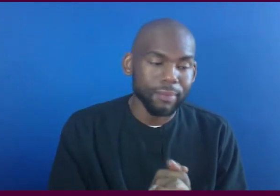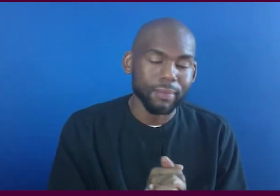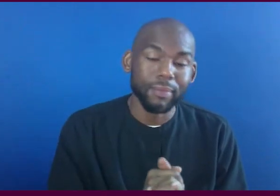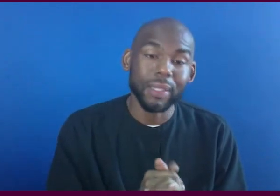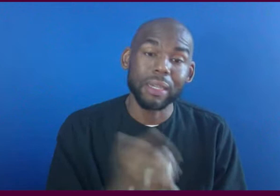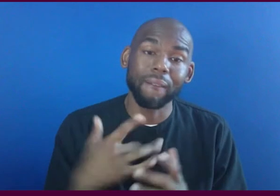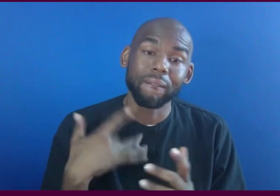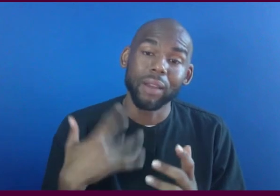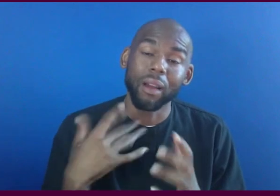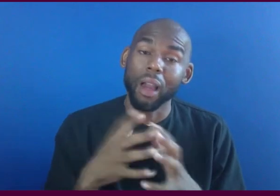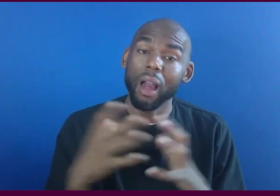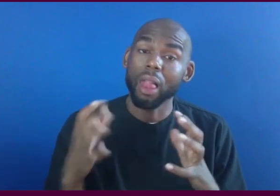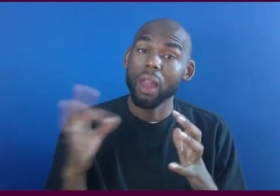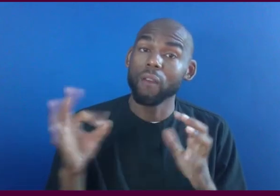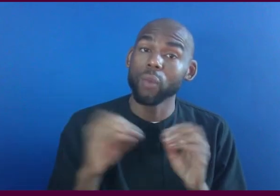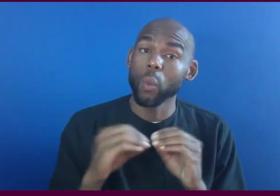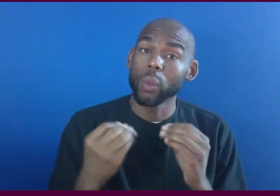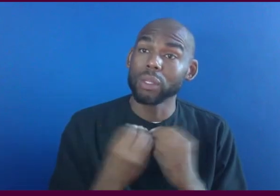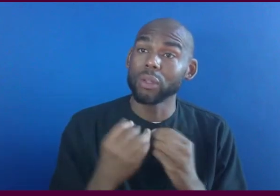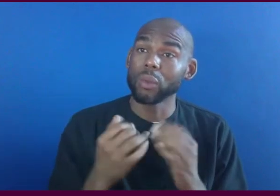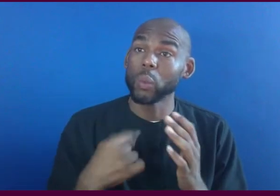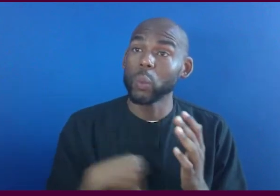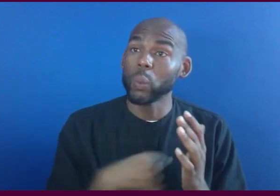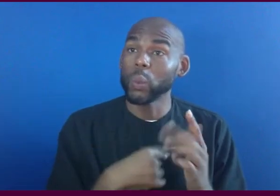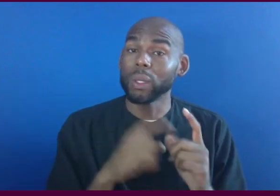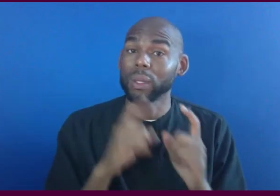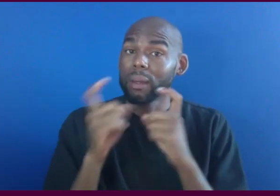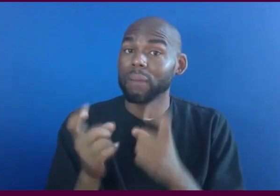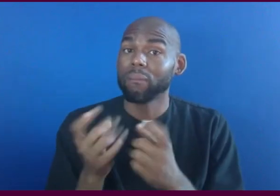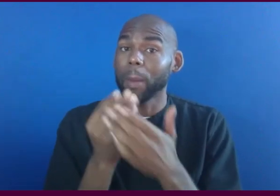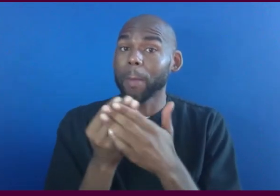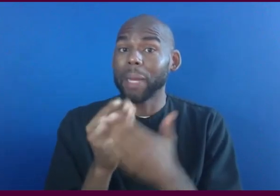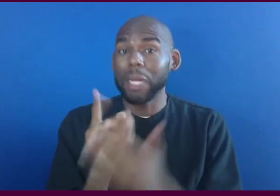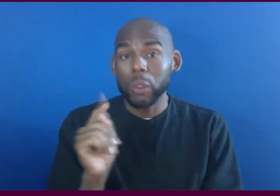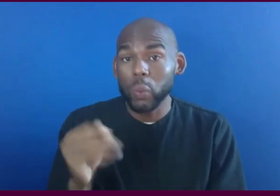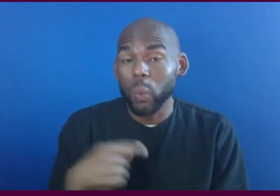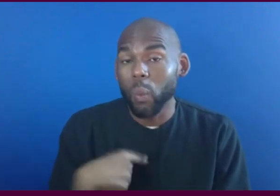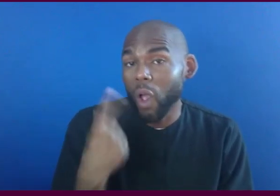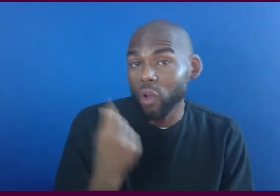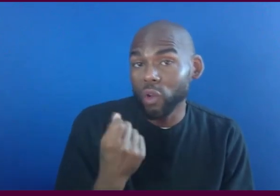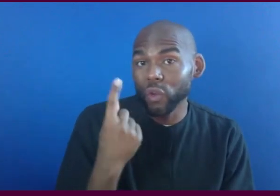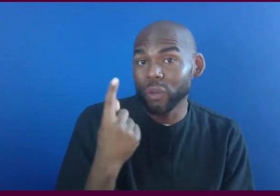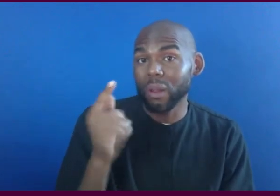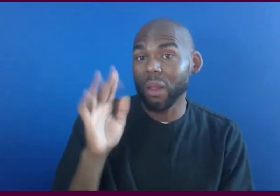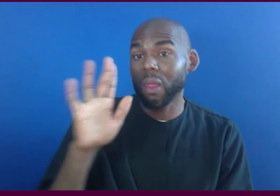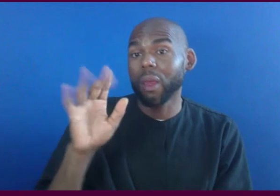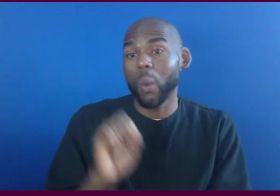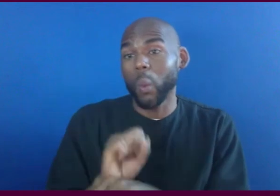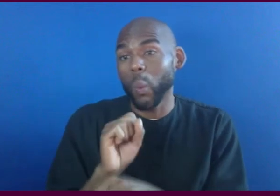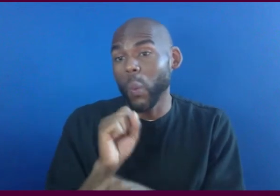I feel like a lot of the organizations that we've given money to, I understand their work